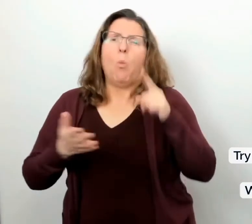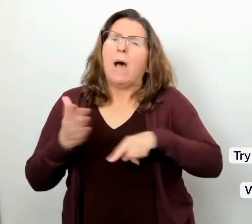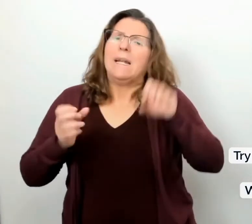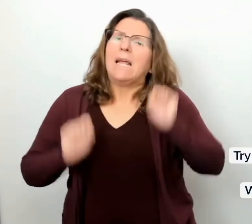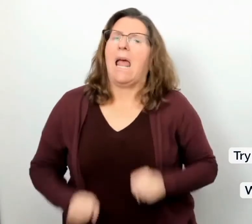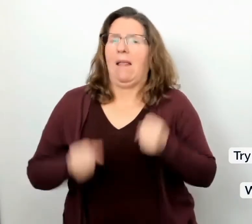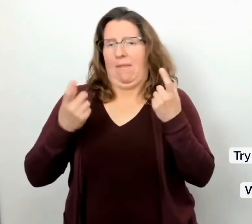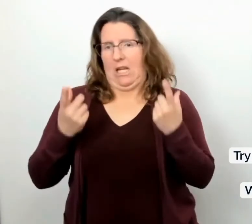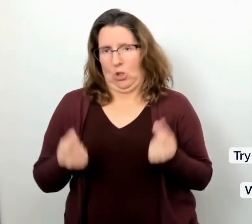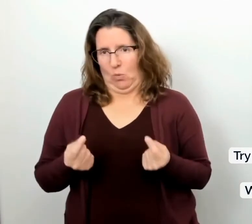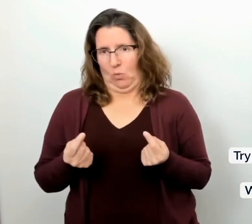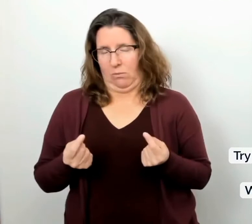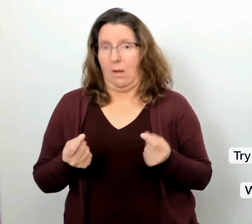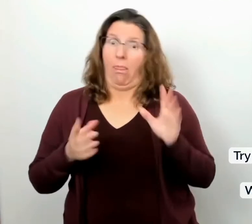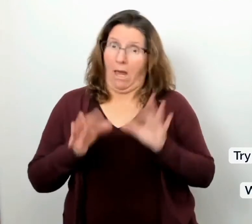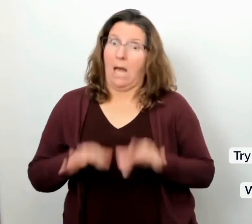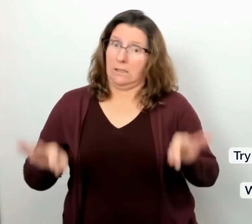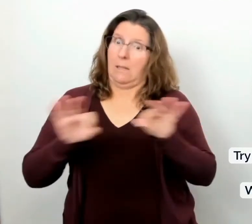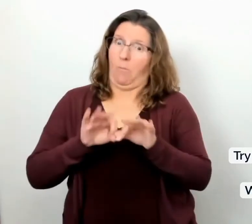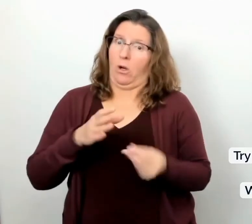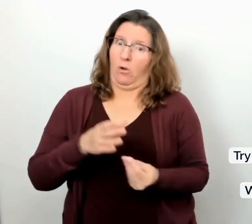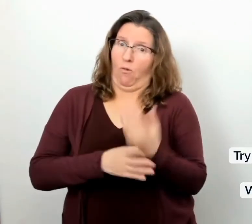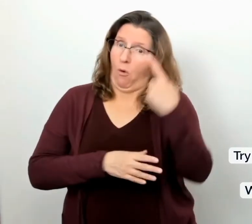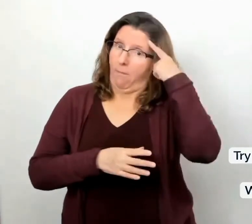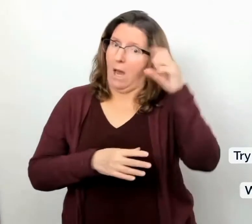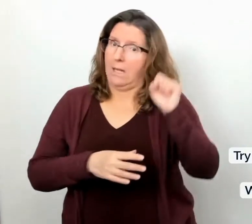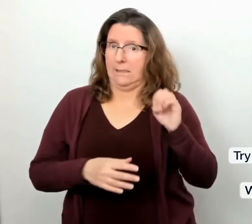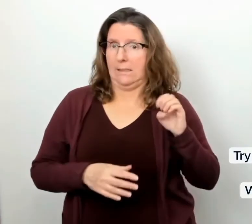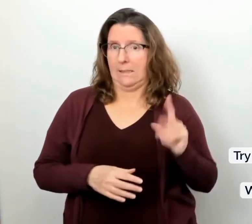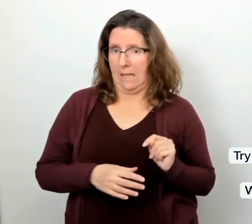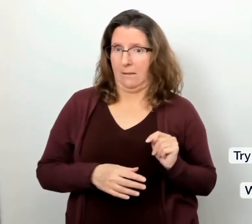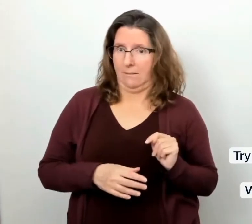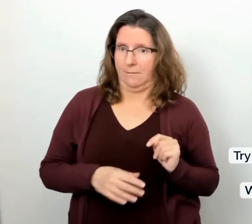But the growth mindset will want to support and nurture the child's growth in this way.